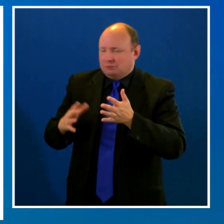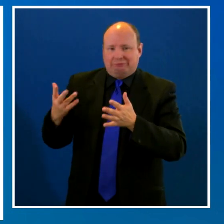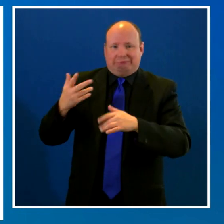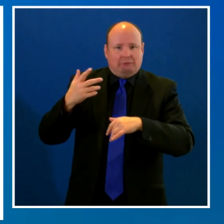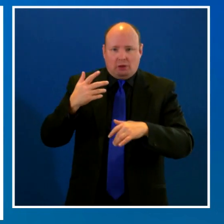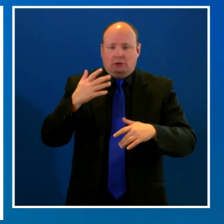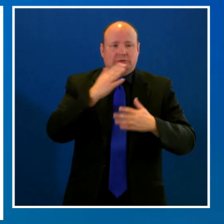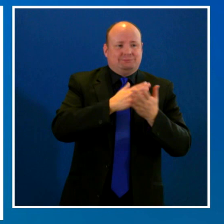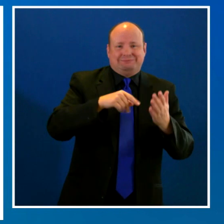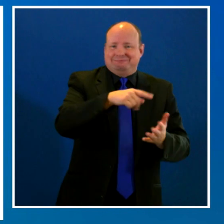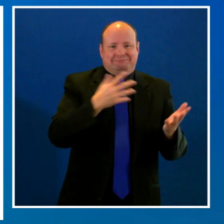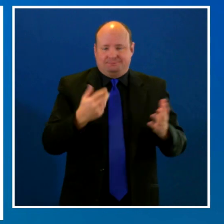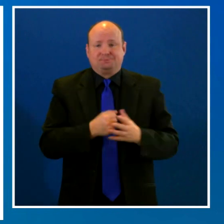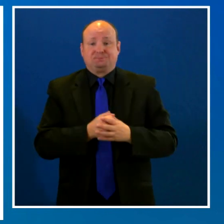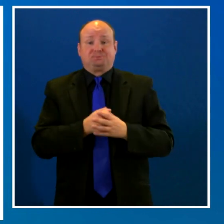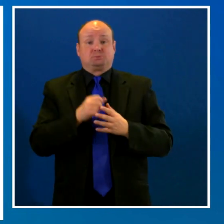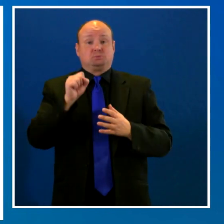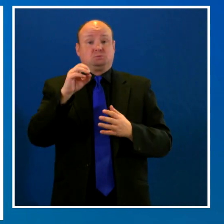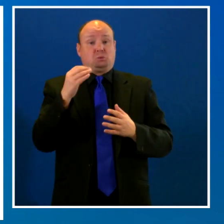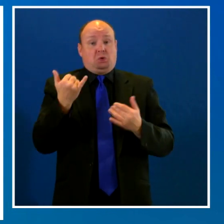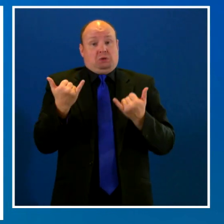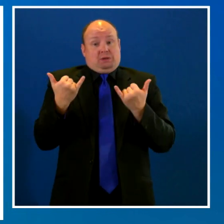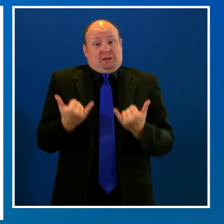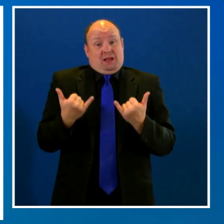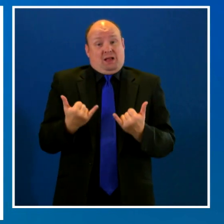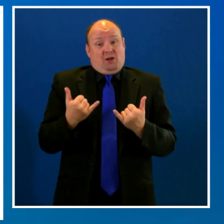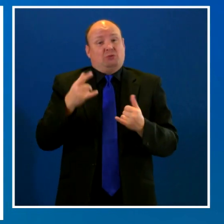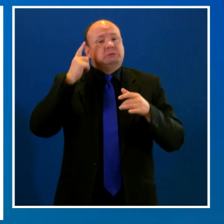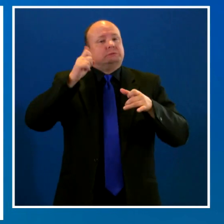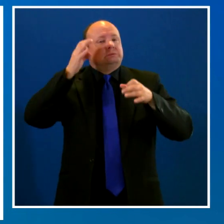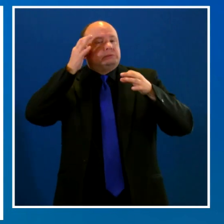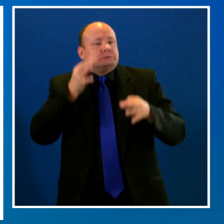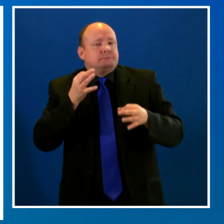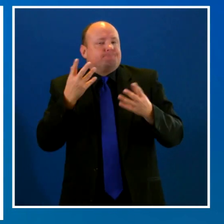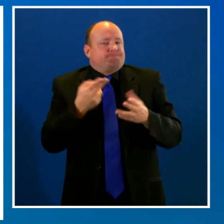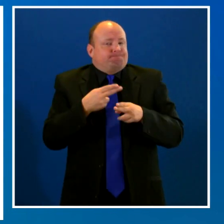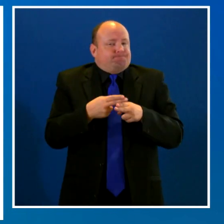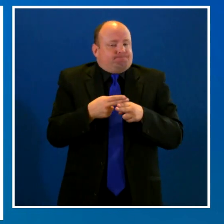They are indeed implementing a temporary schedule in which some